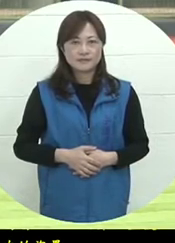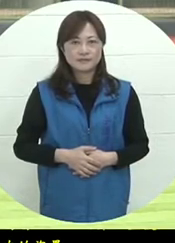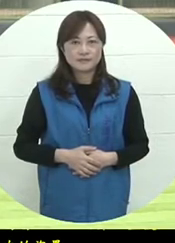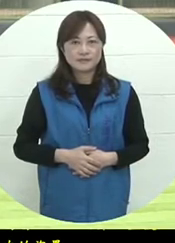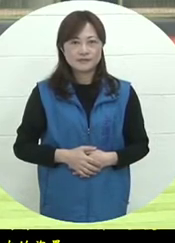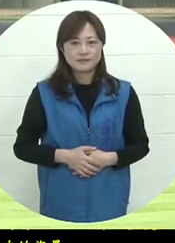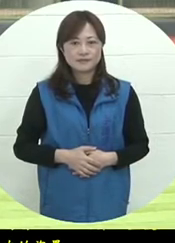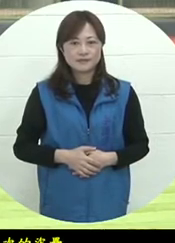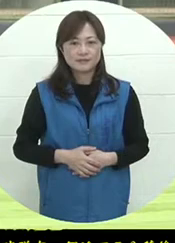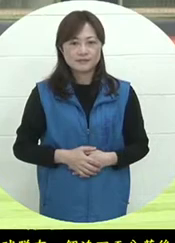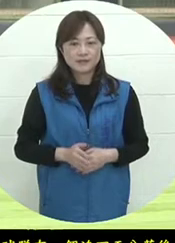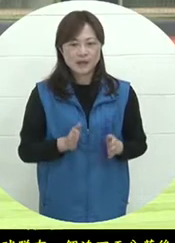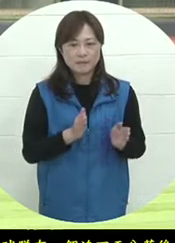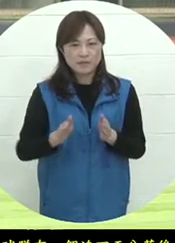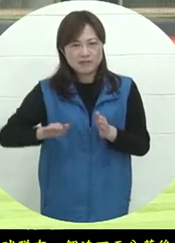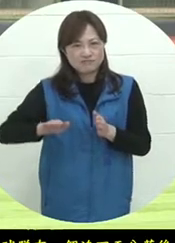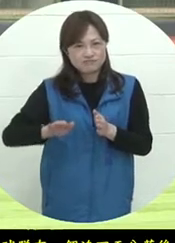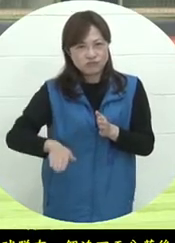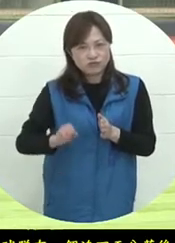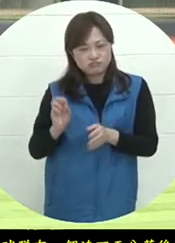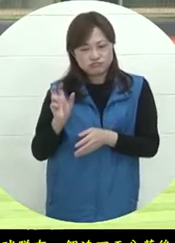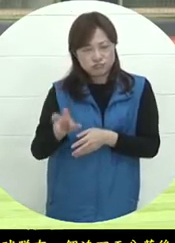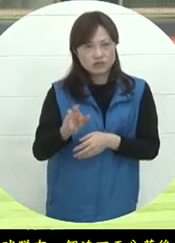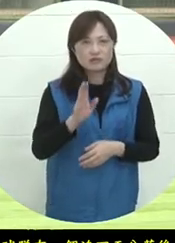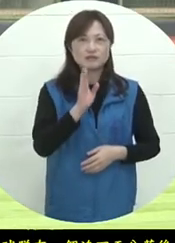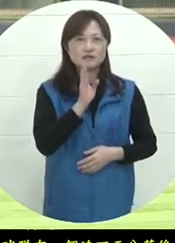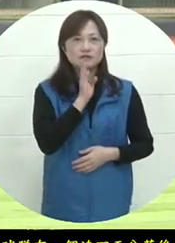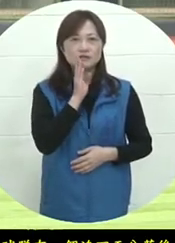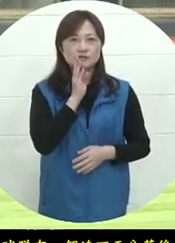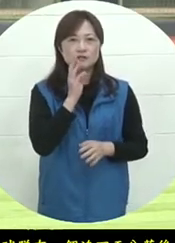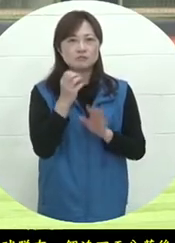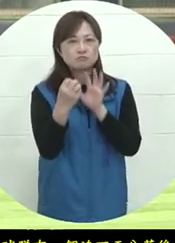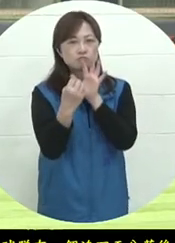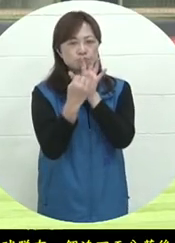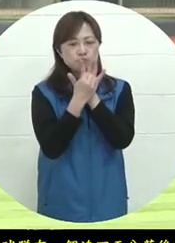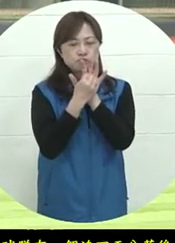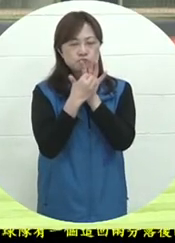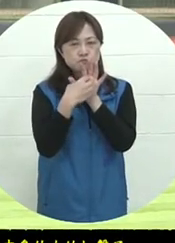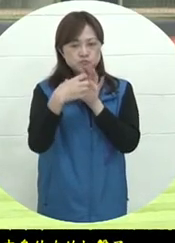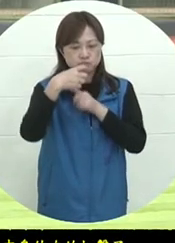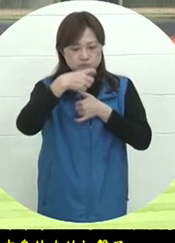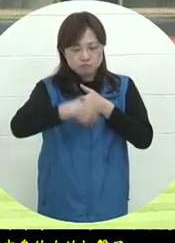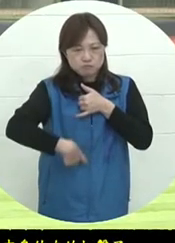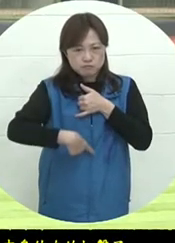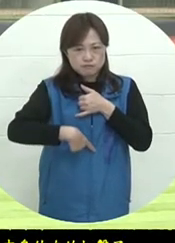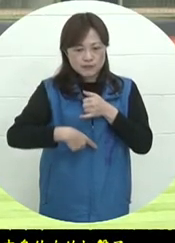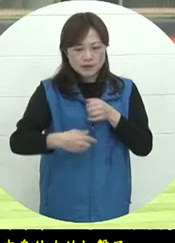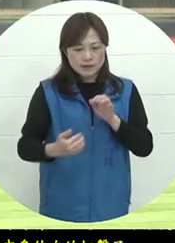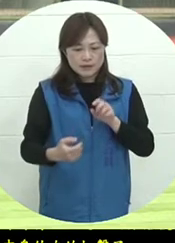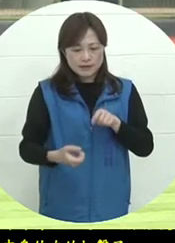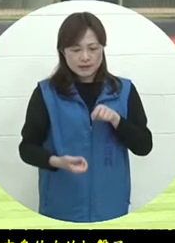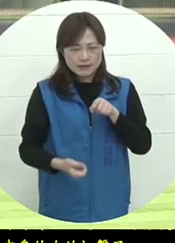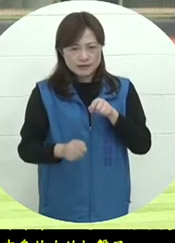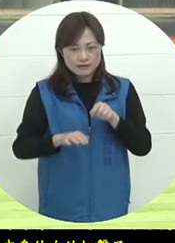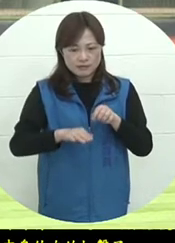good for the low ball. The ball was very close to the ground and at least he was blocked first.